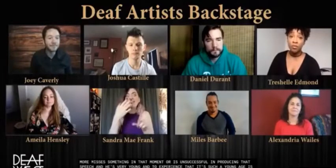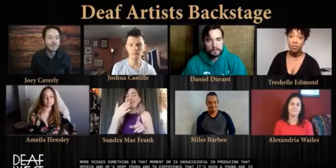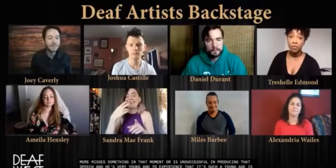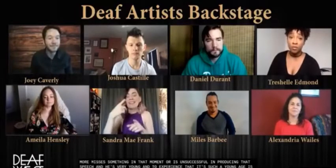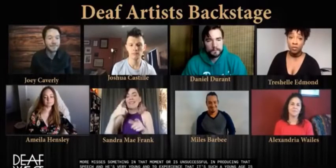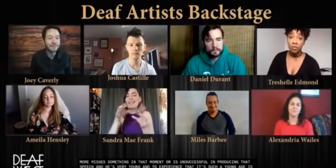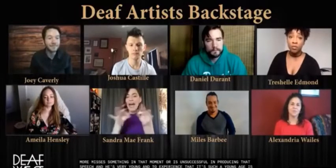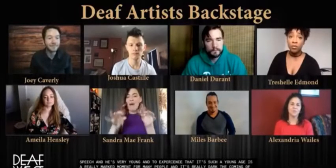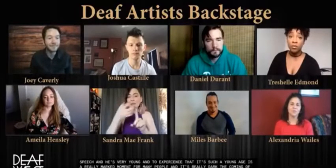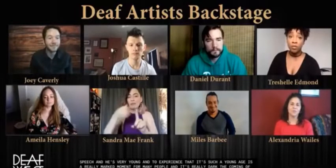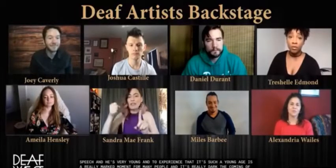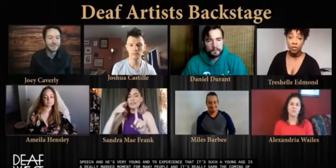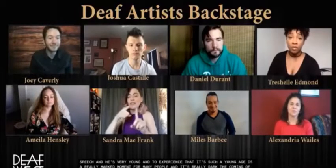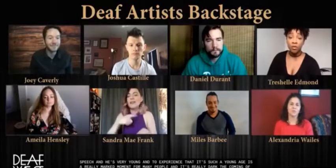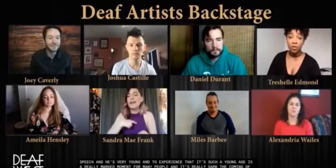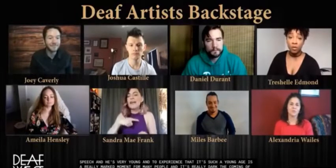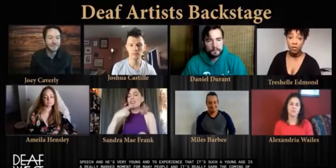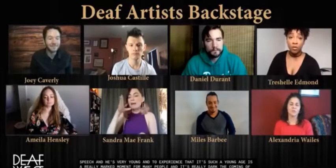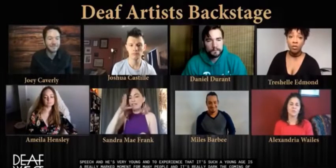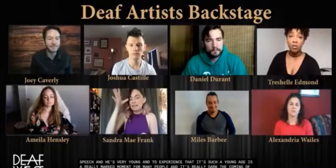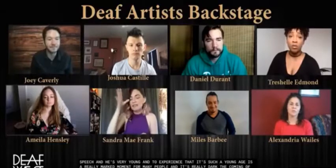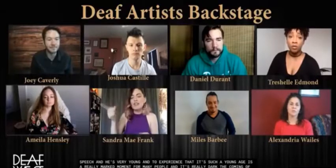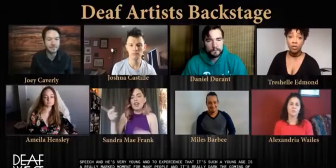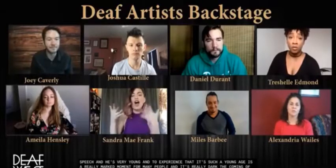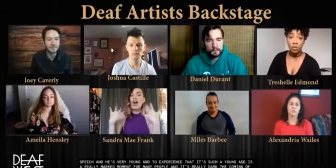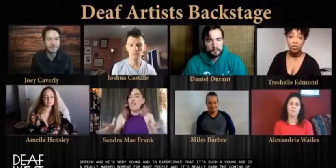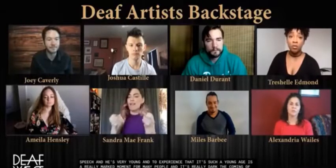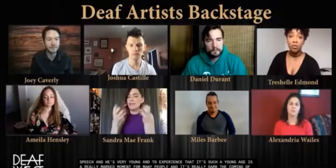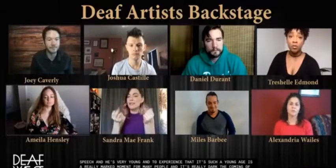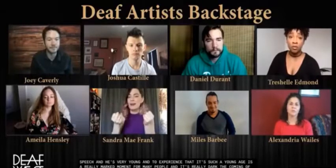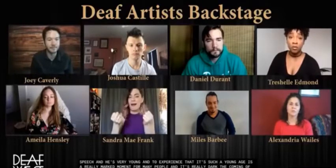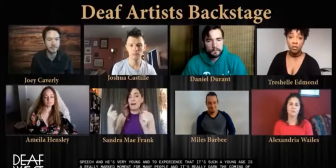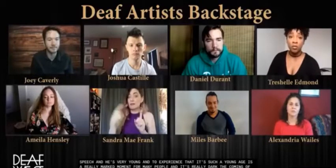Joey: Yes, Sandra. Sandra: Well, and to talk about language deprivation.